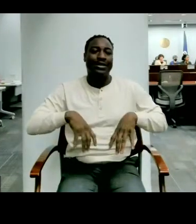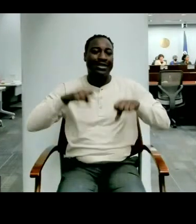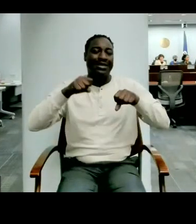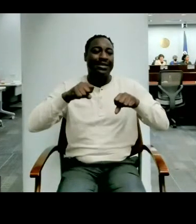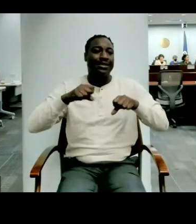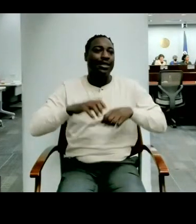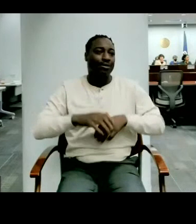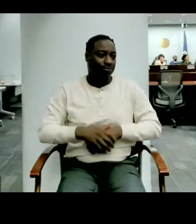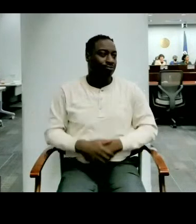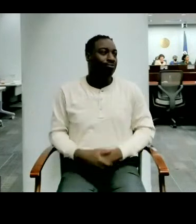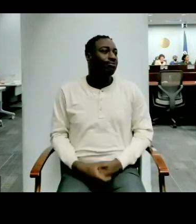Thank you Ms. Rodriguez, anything else?